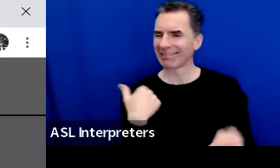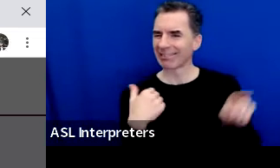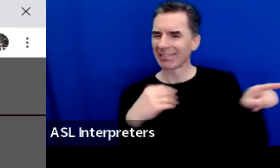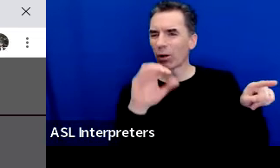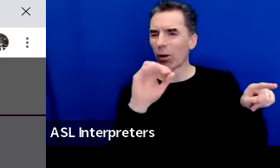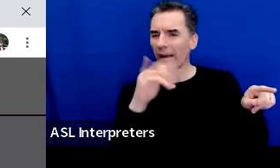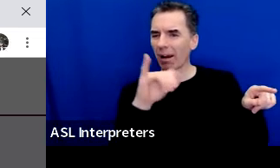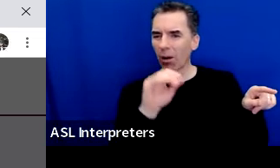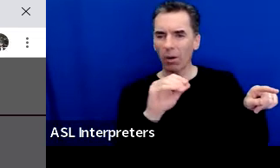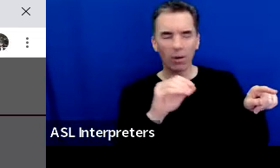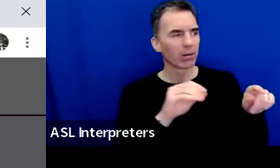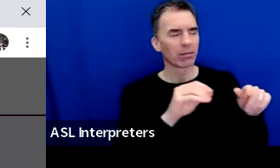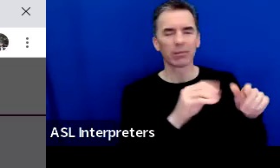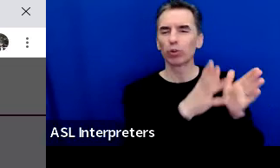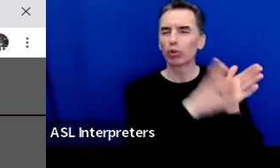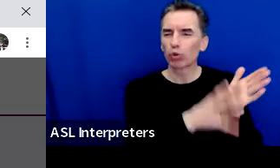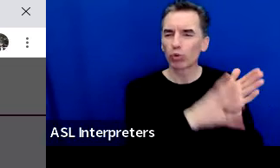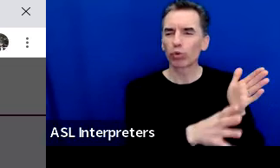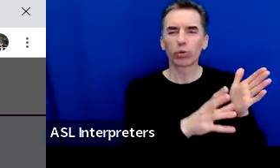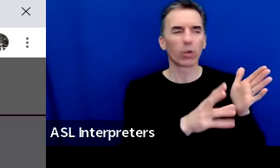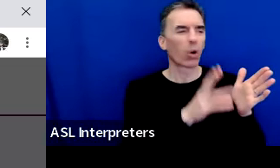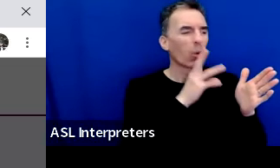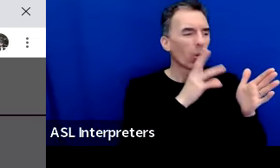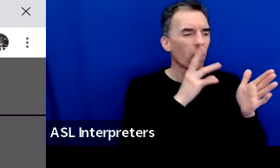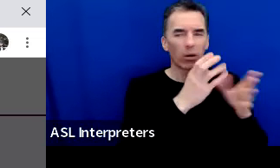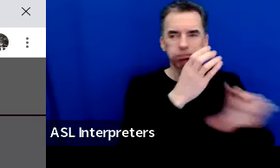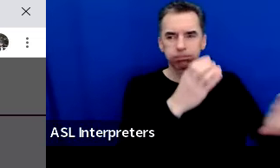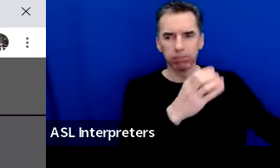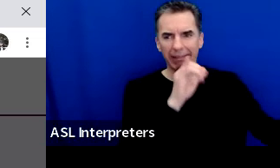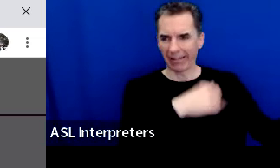and in that sort of helpful, we do some drainage systems. So.